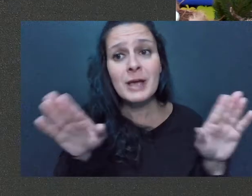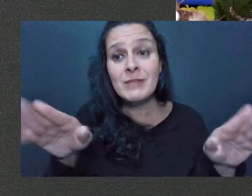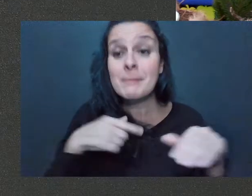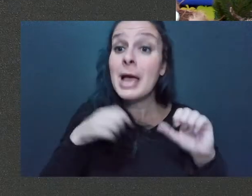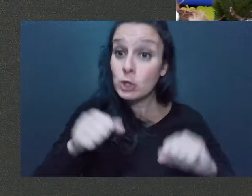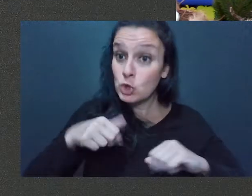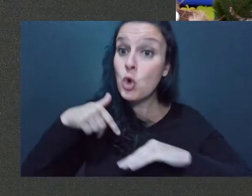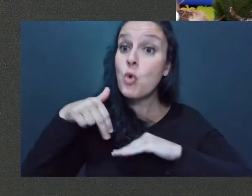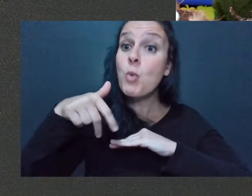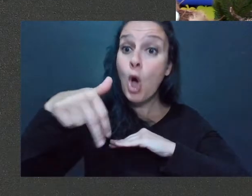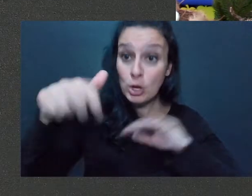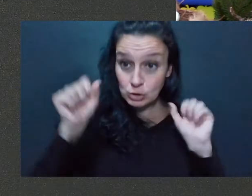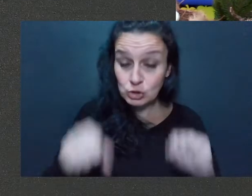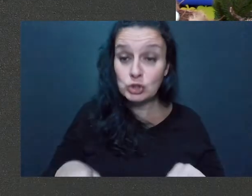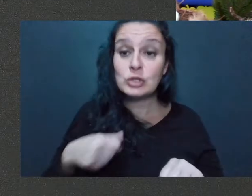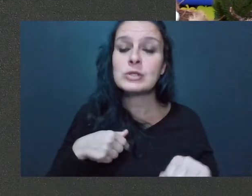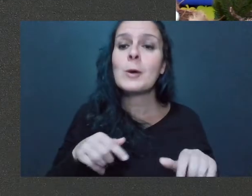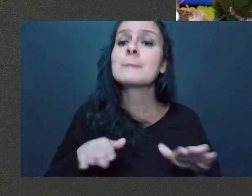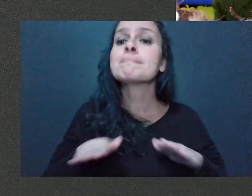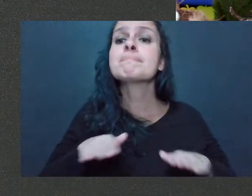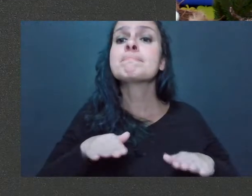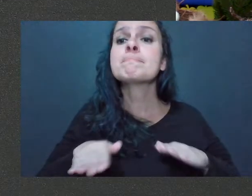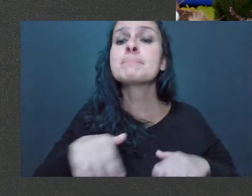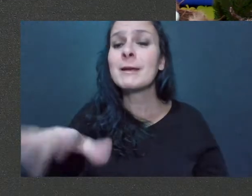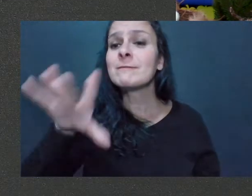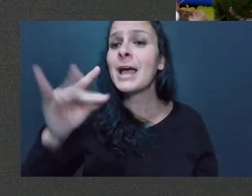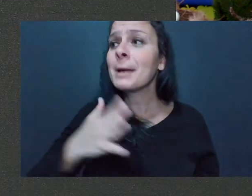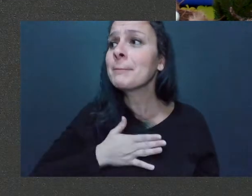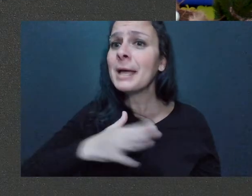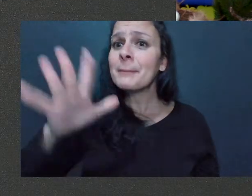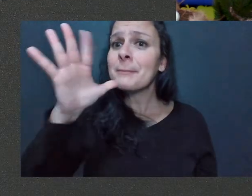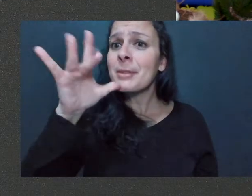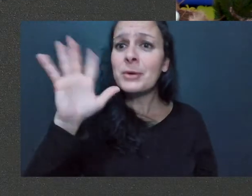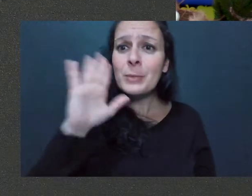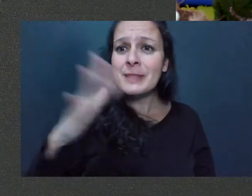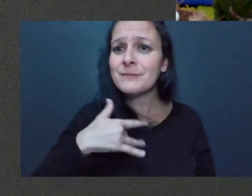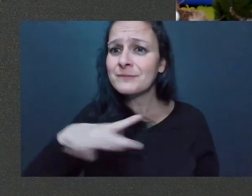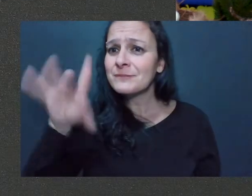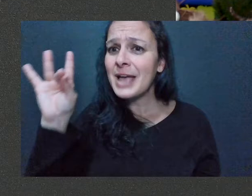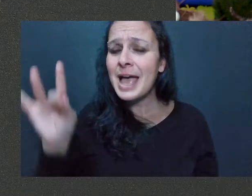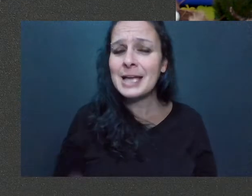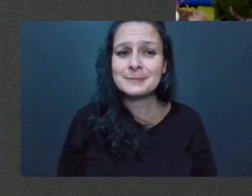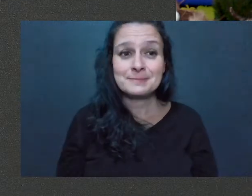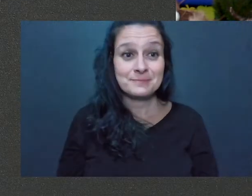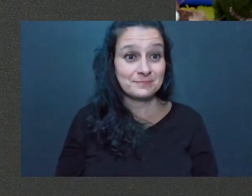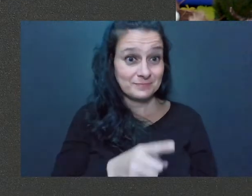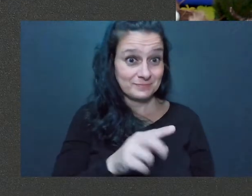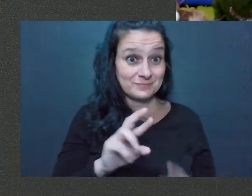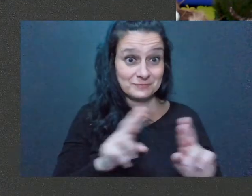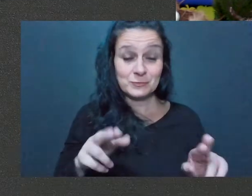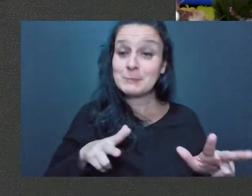He could not fly, but he could walk. "Now I will go find my mother," he said. There he goes.